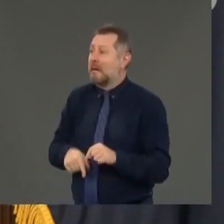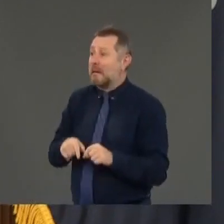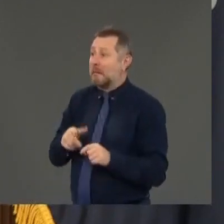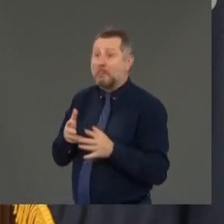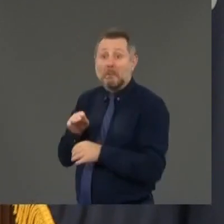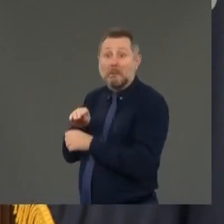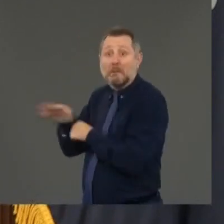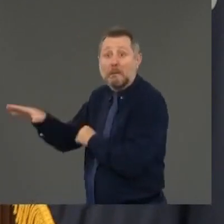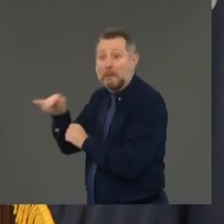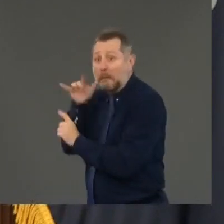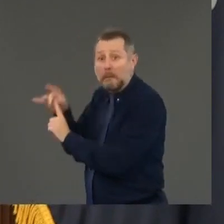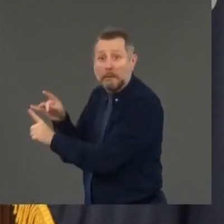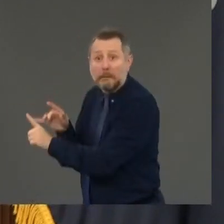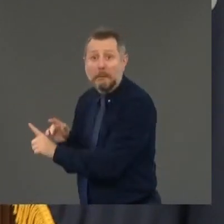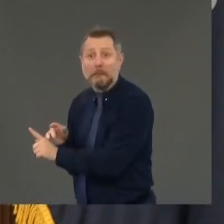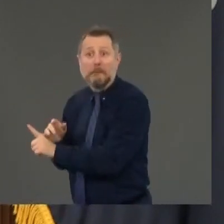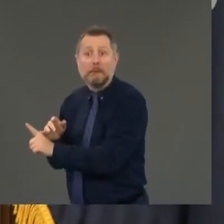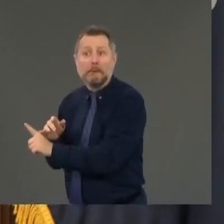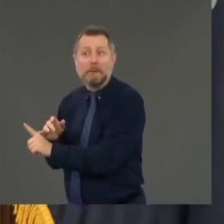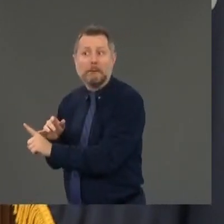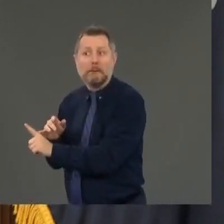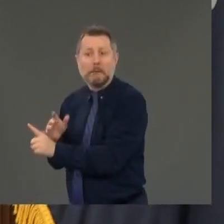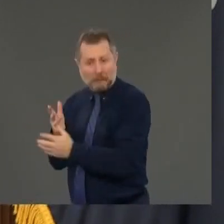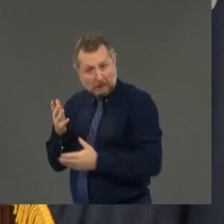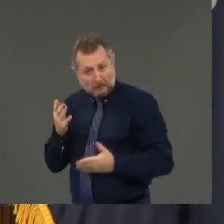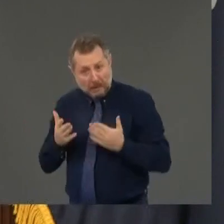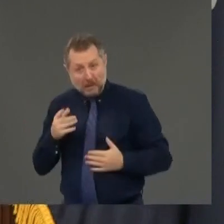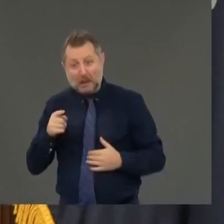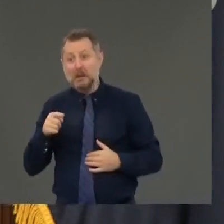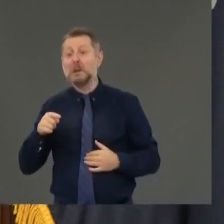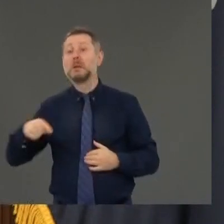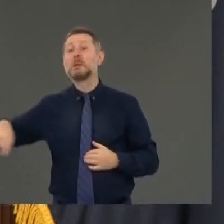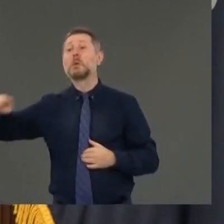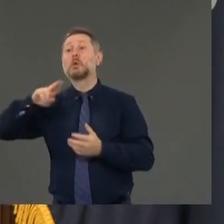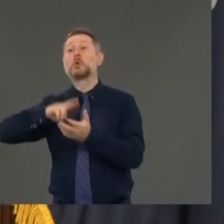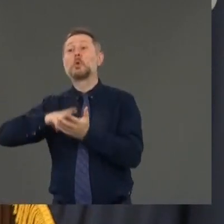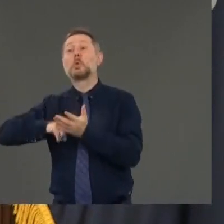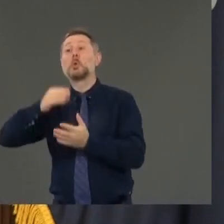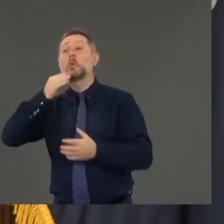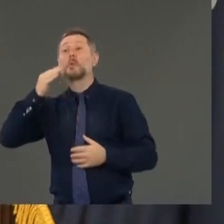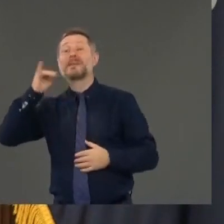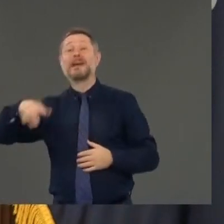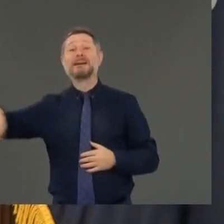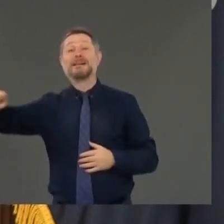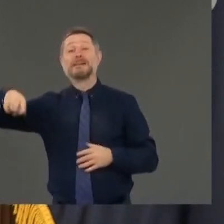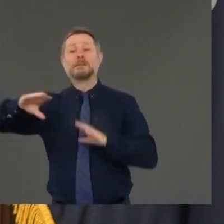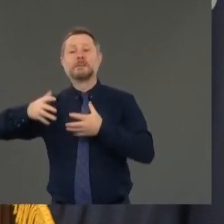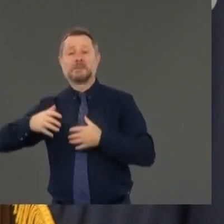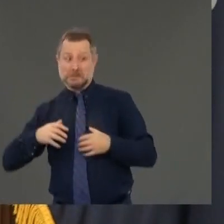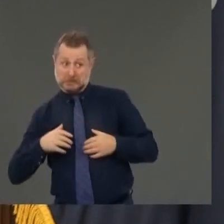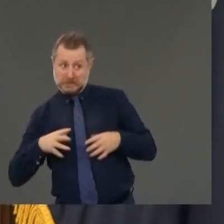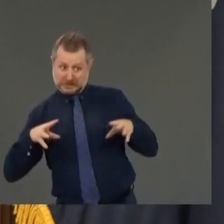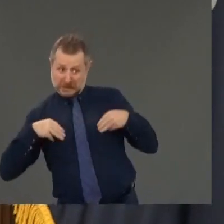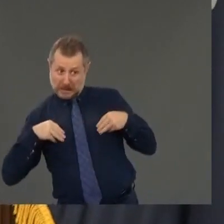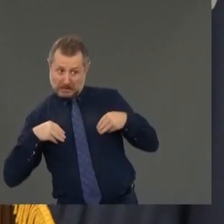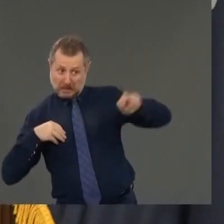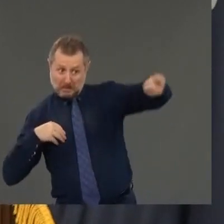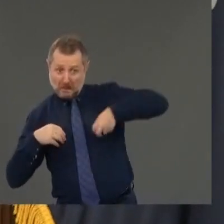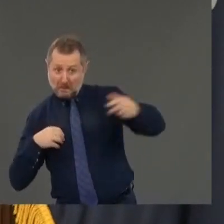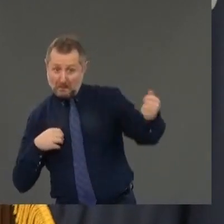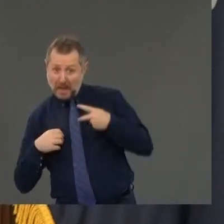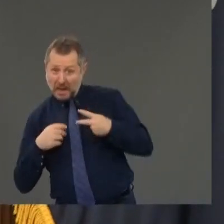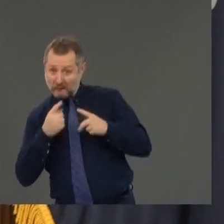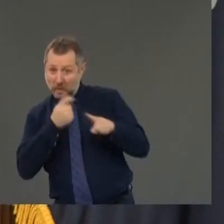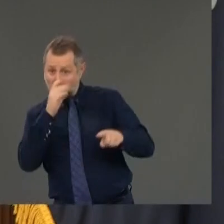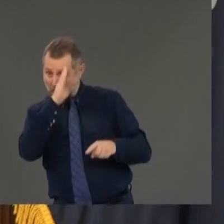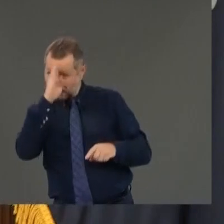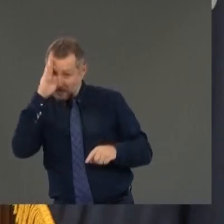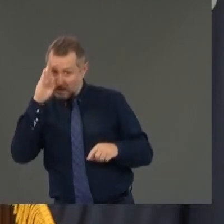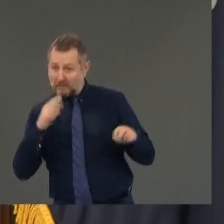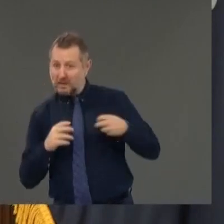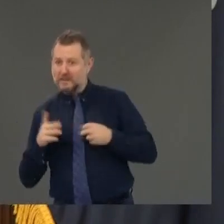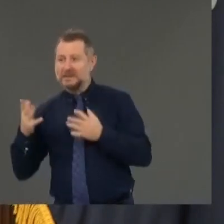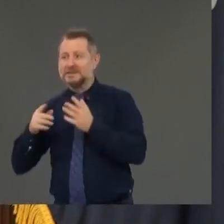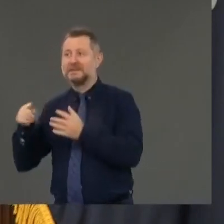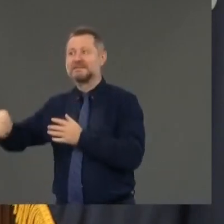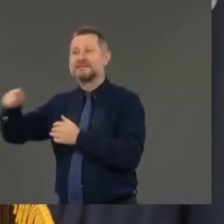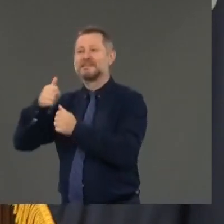NOT BE CONTAGIOUS AT THAT POINT.